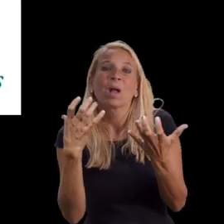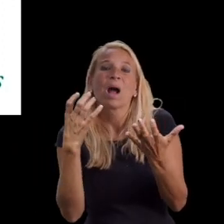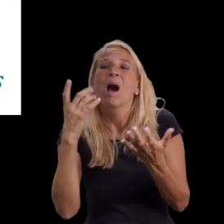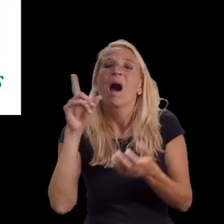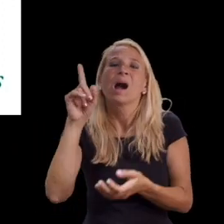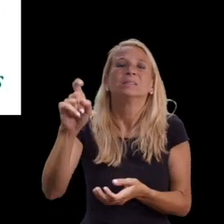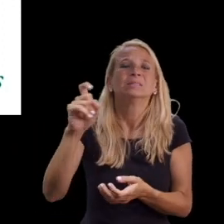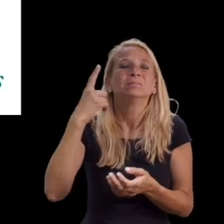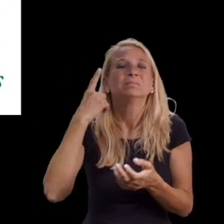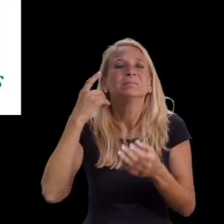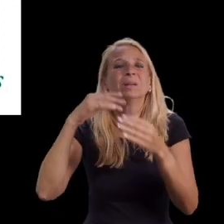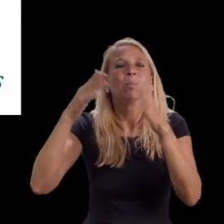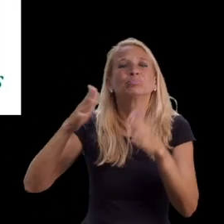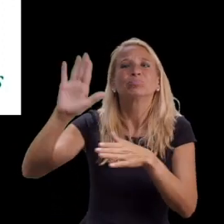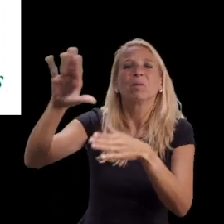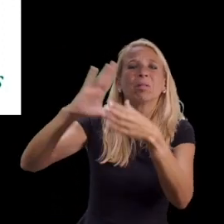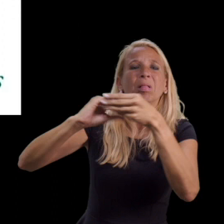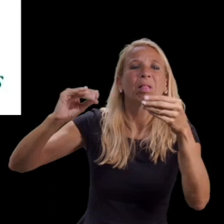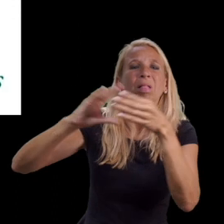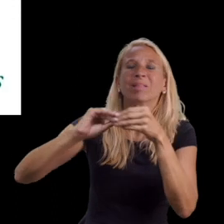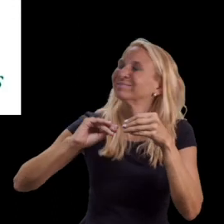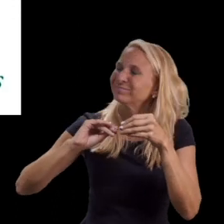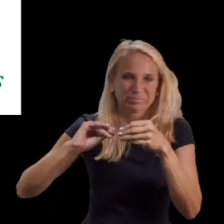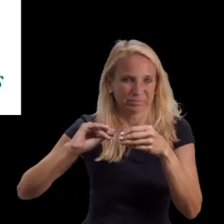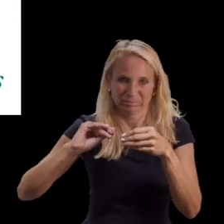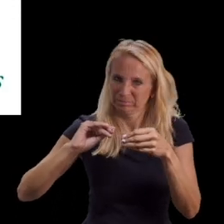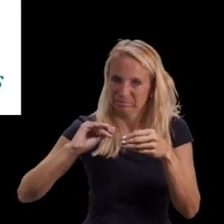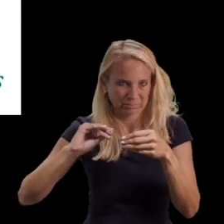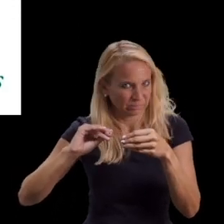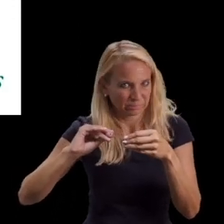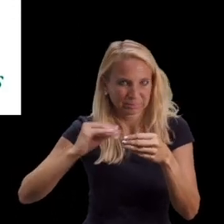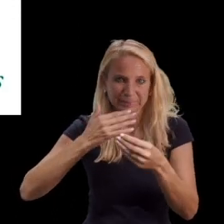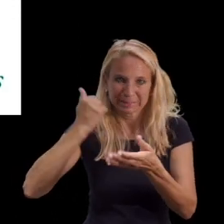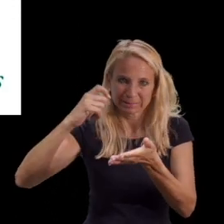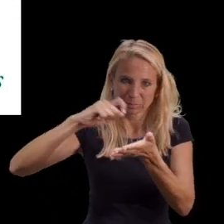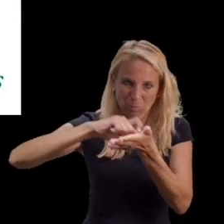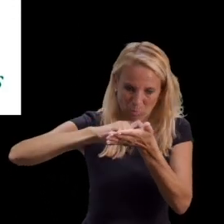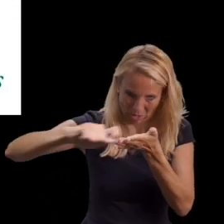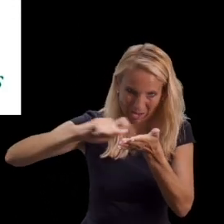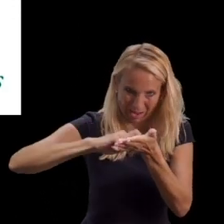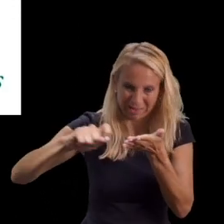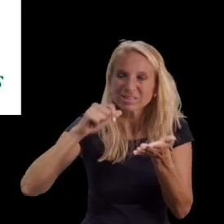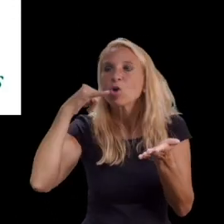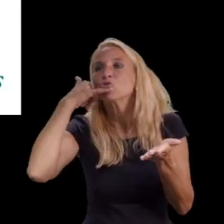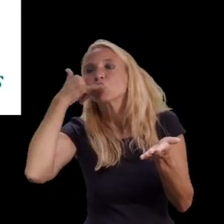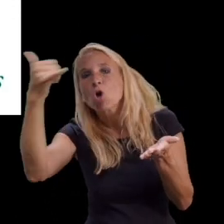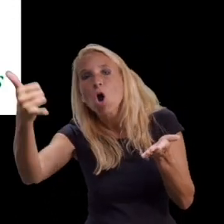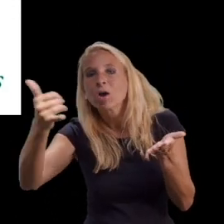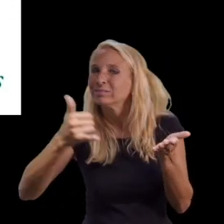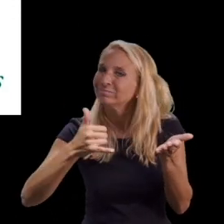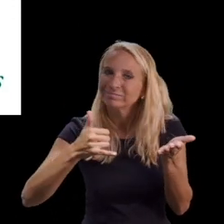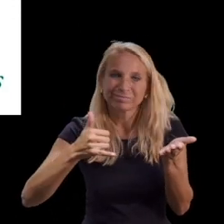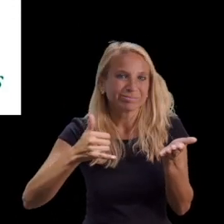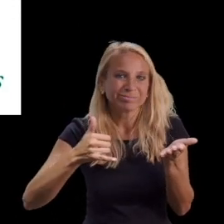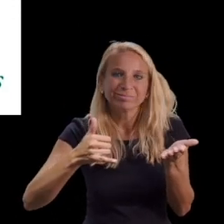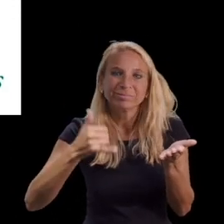even if you want to choose to ask for it initially over the phone. 'Cause oftentimes you might get a call